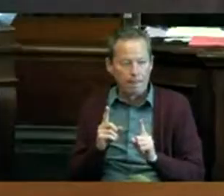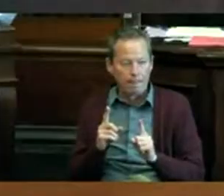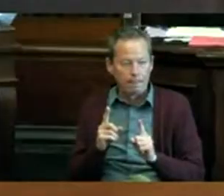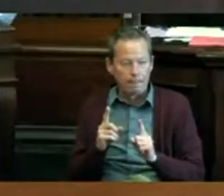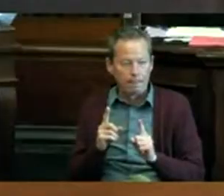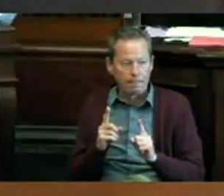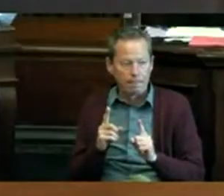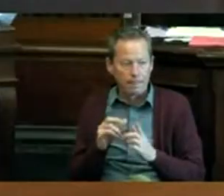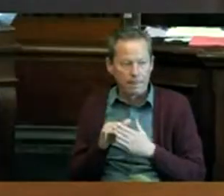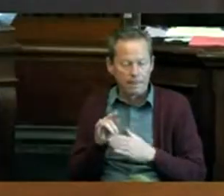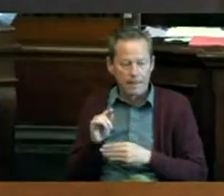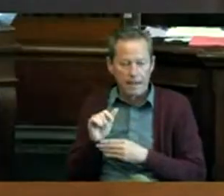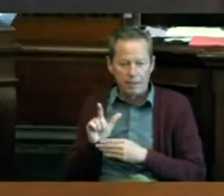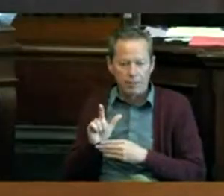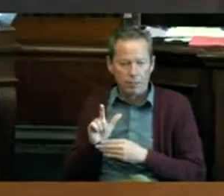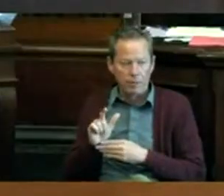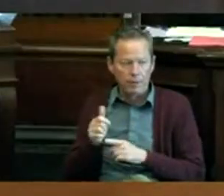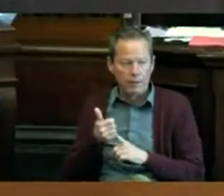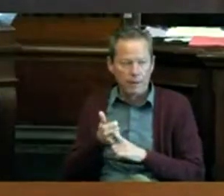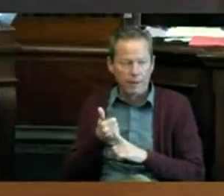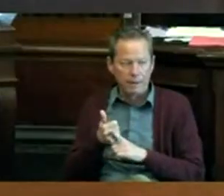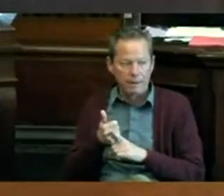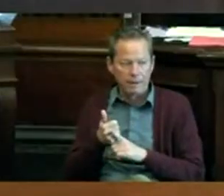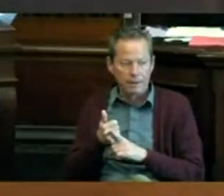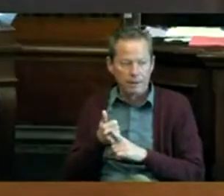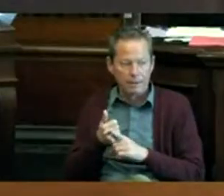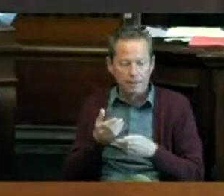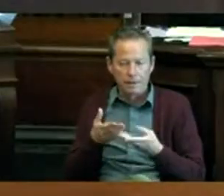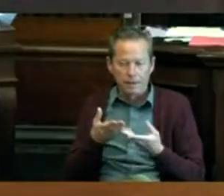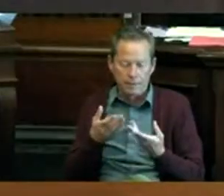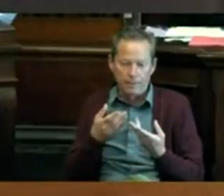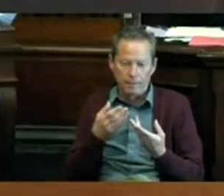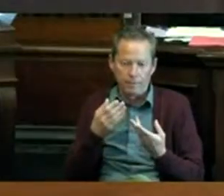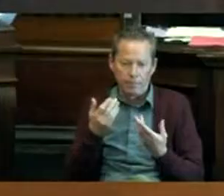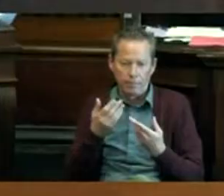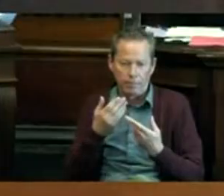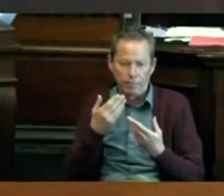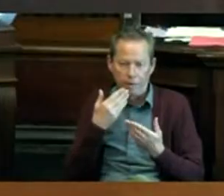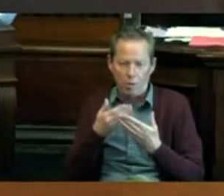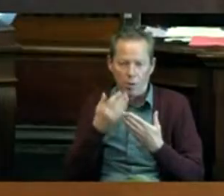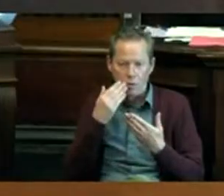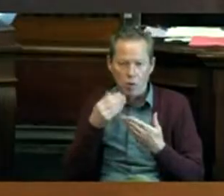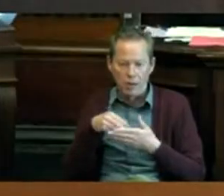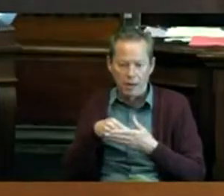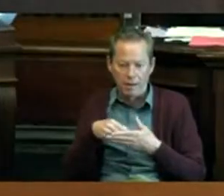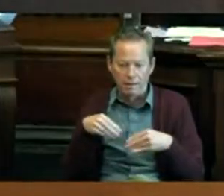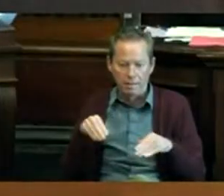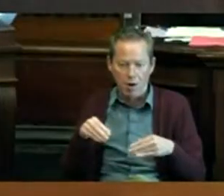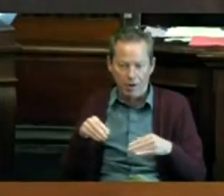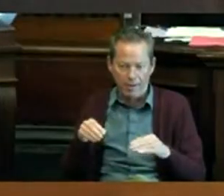of questions and feedback from?